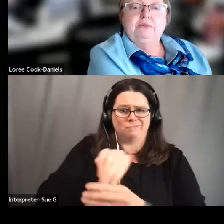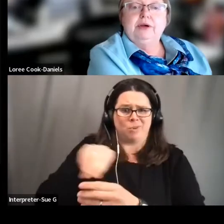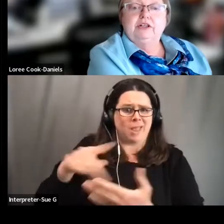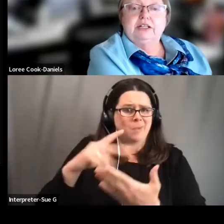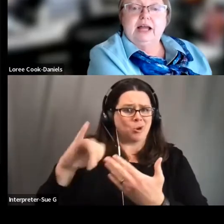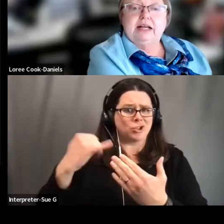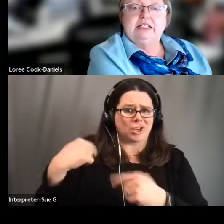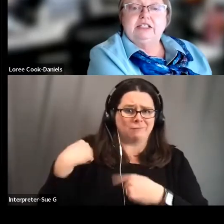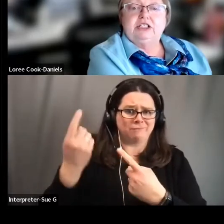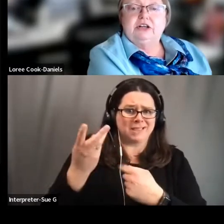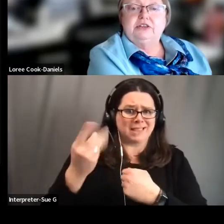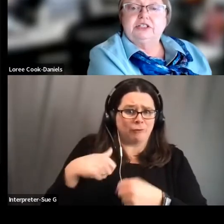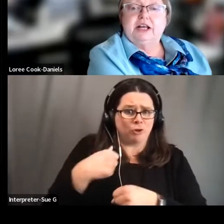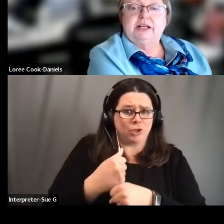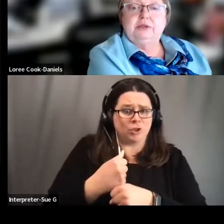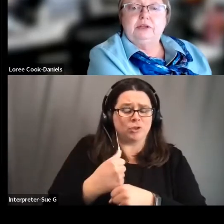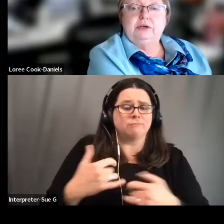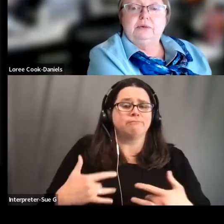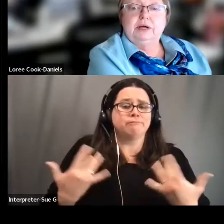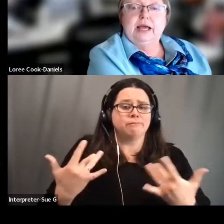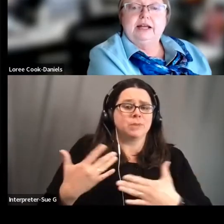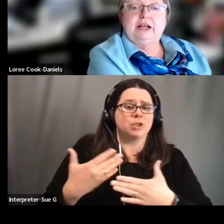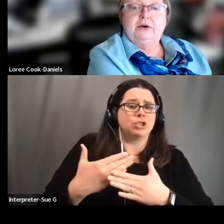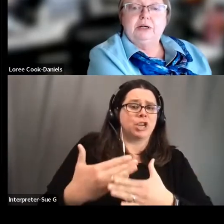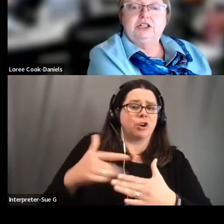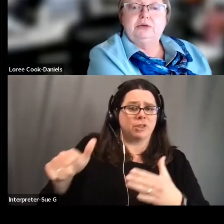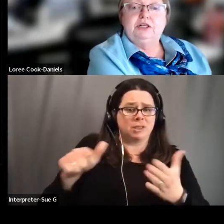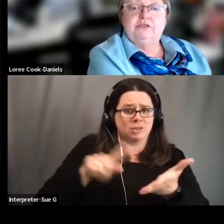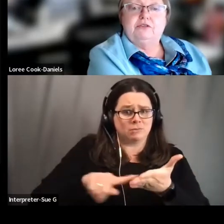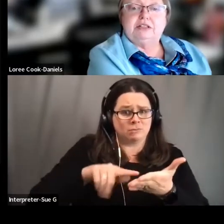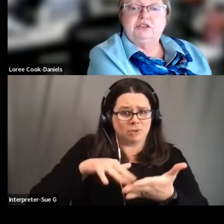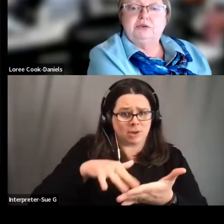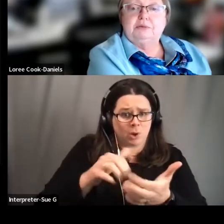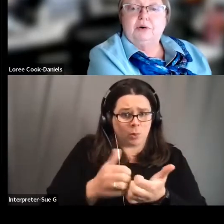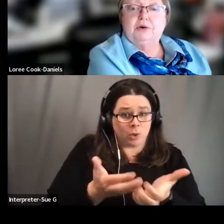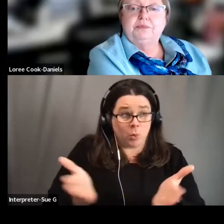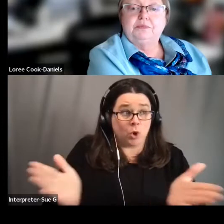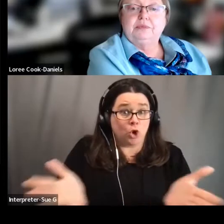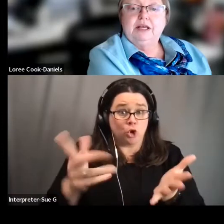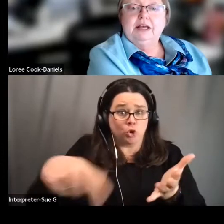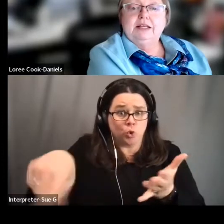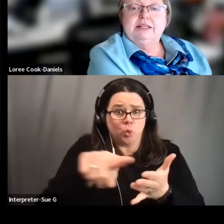and we are delighted to share the study with you and encourage you and your friends to enroll.